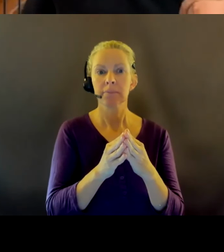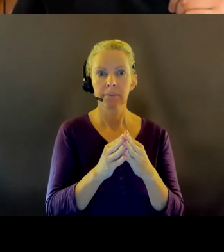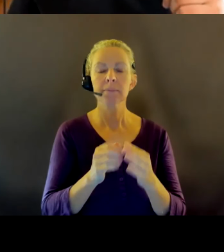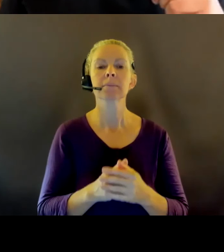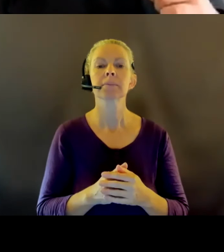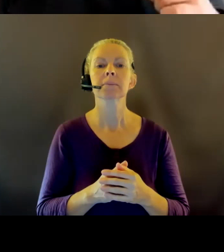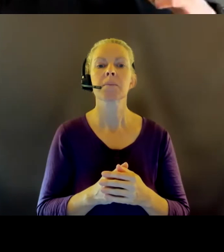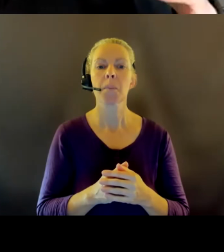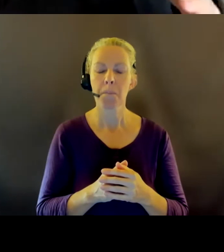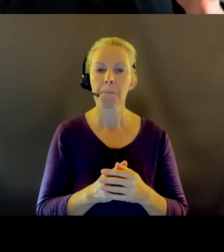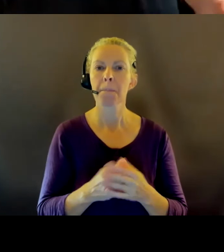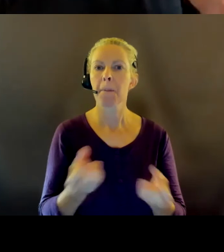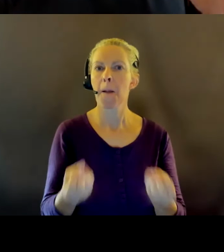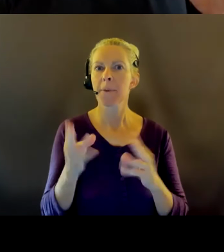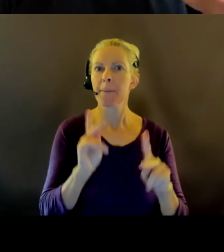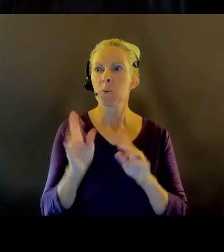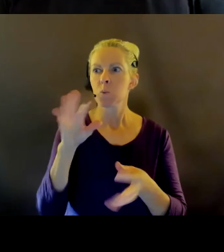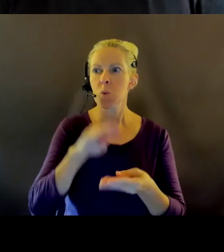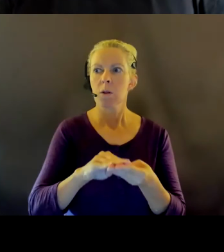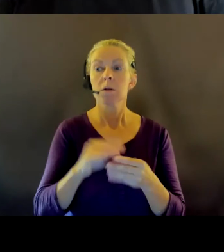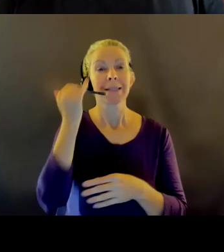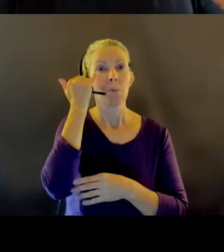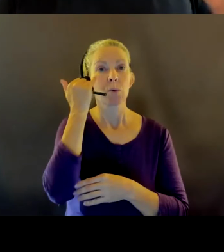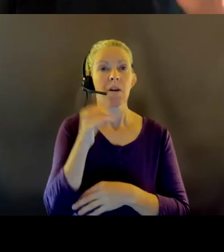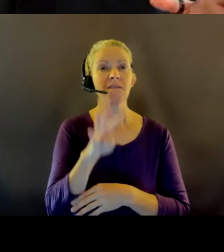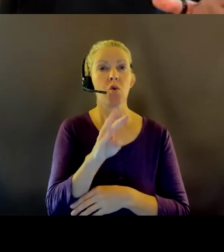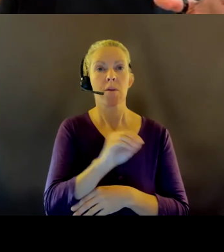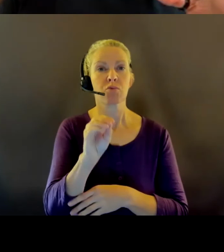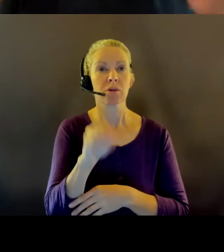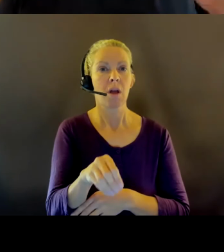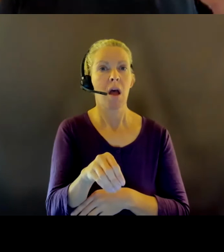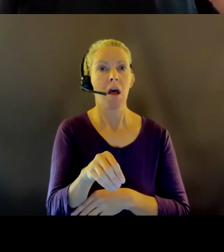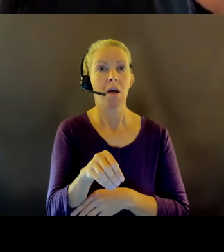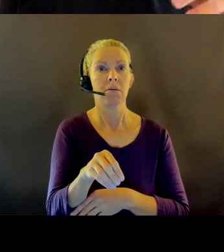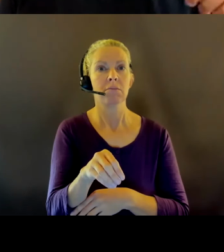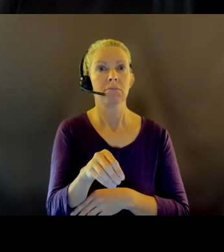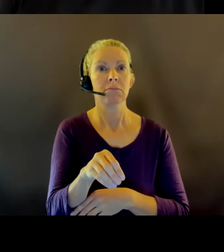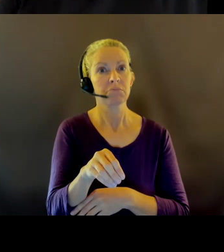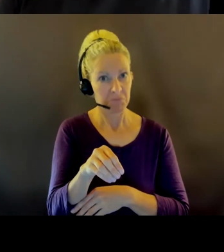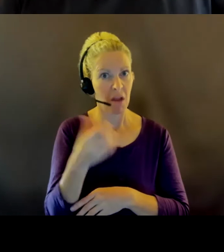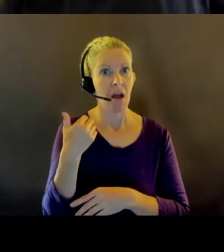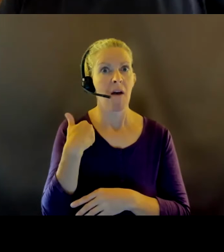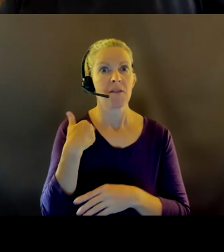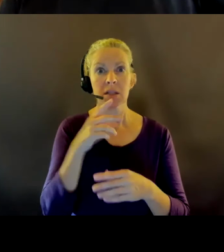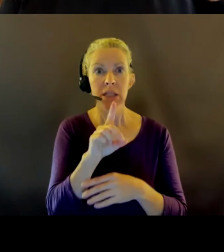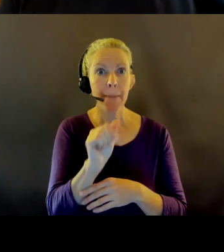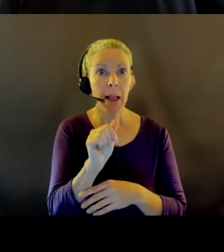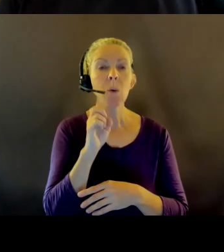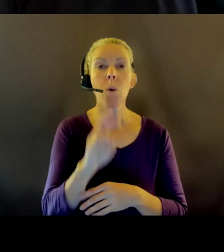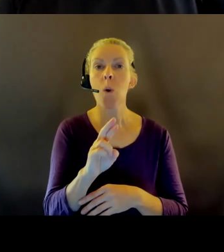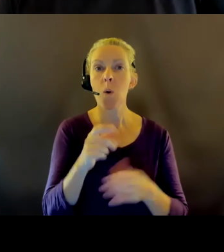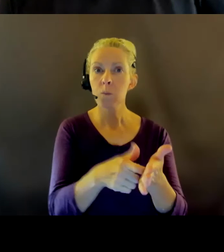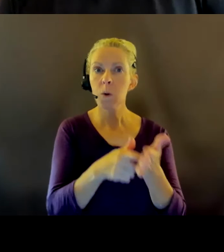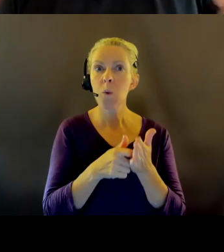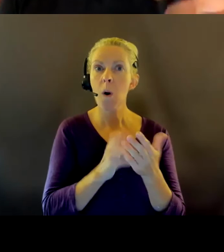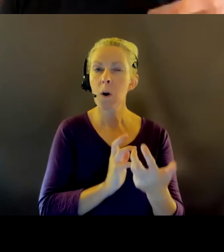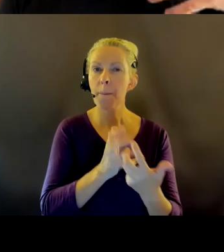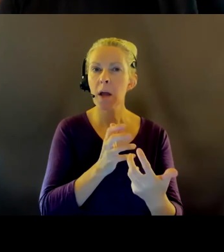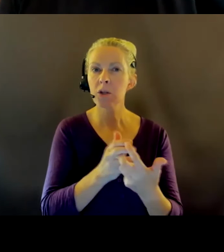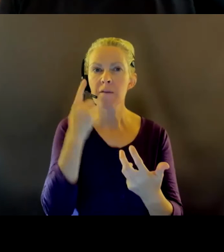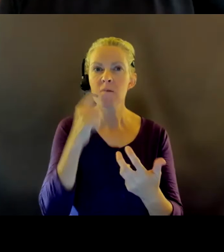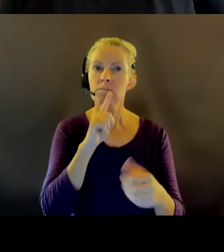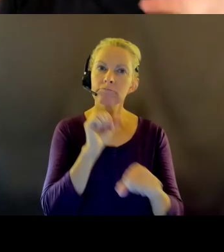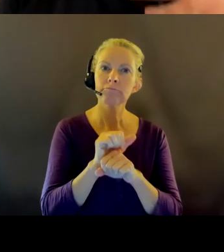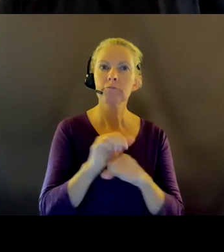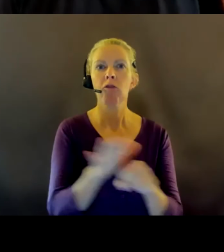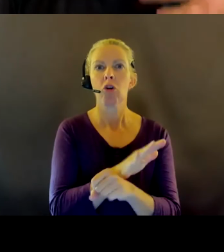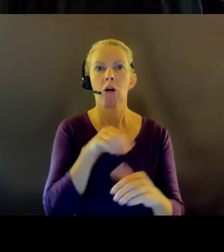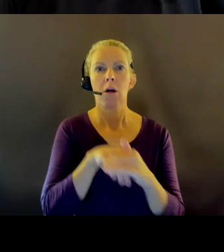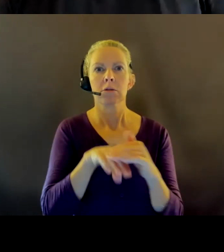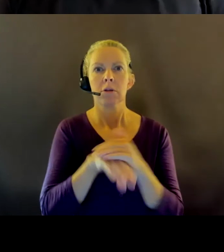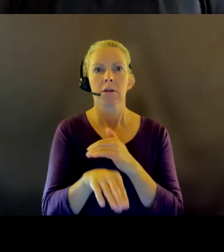If we are saying 40% of that group has a disability or requires accommodation to participate properly,